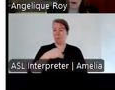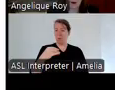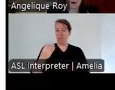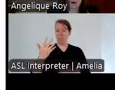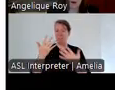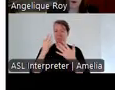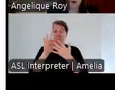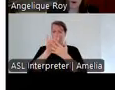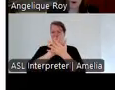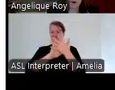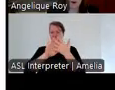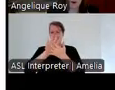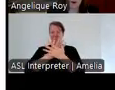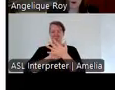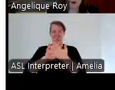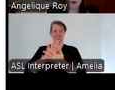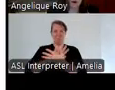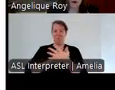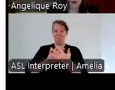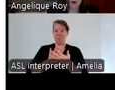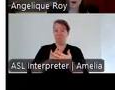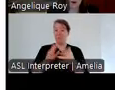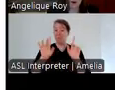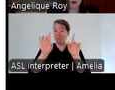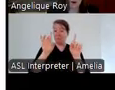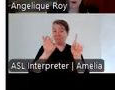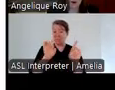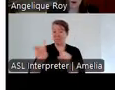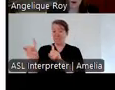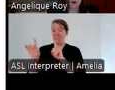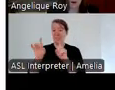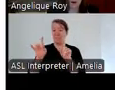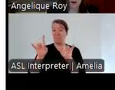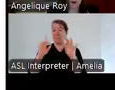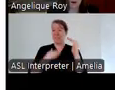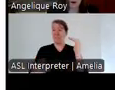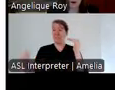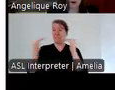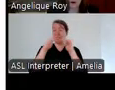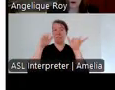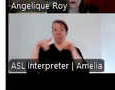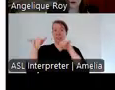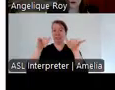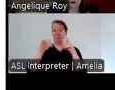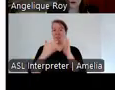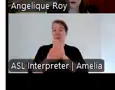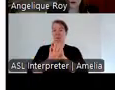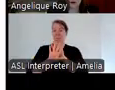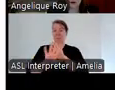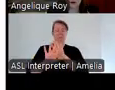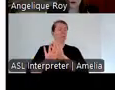combination. and when we tested it against wcag standards, it did not meet color contrast ratio requirements.